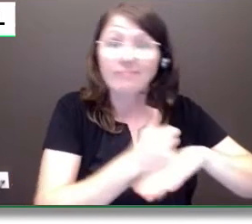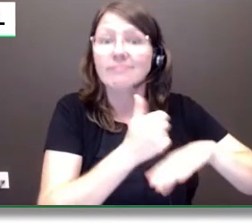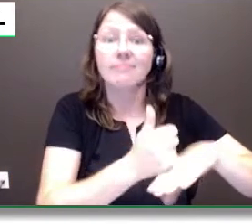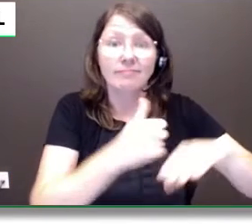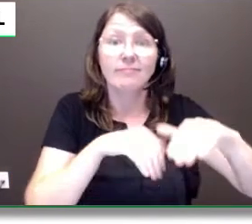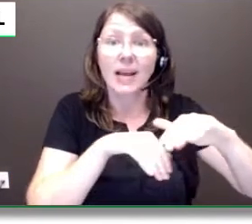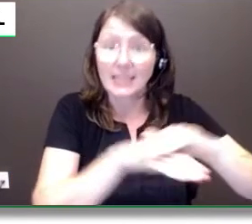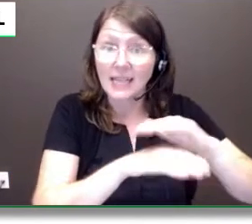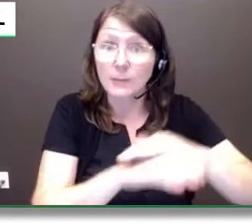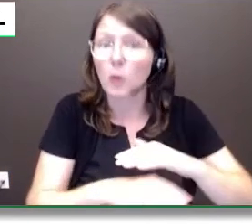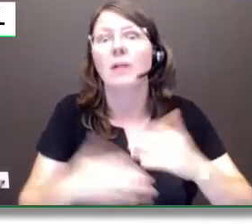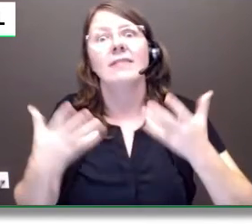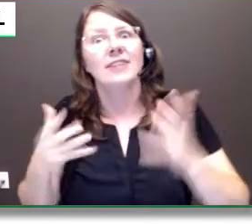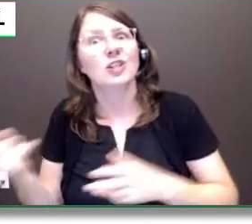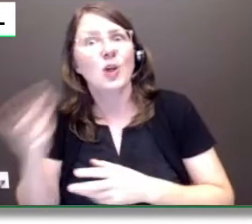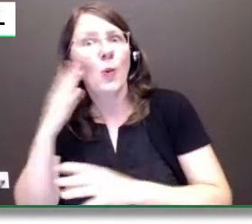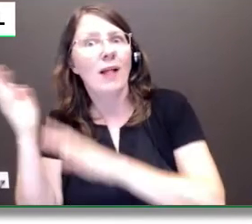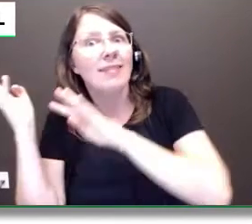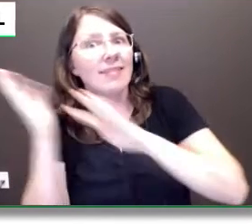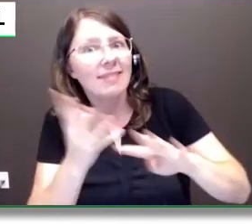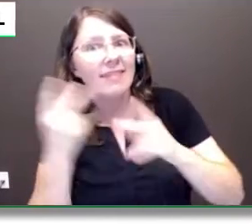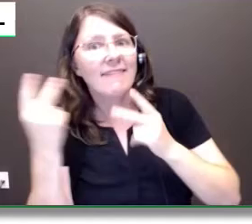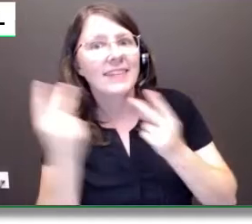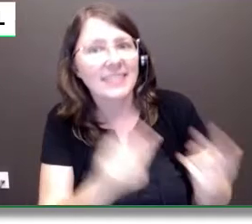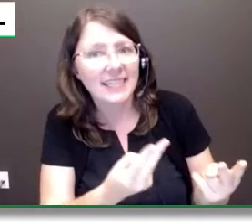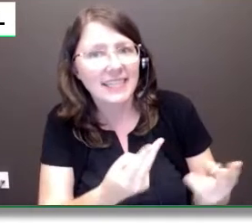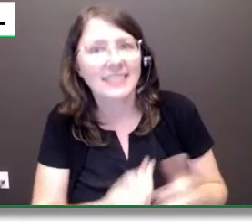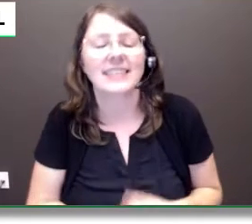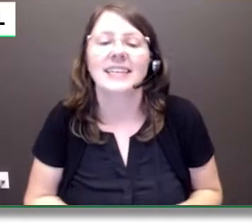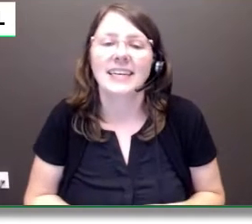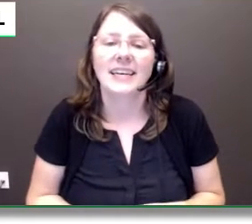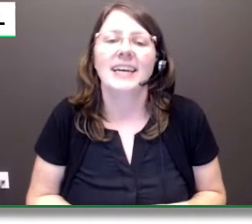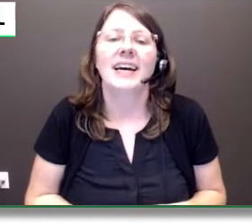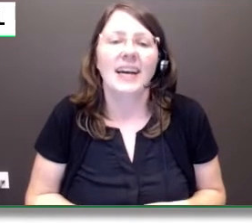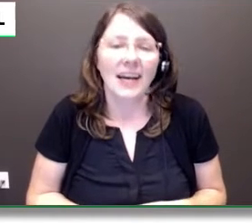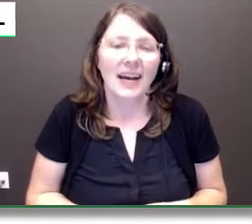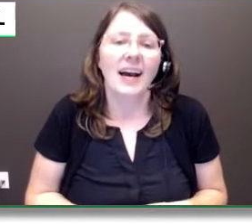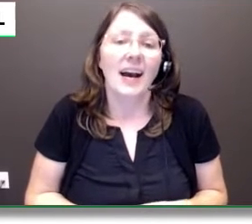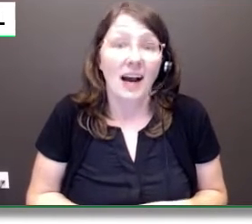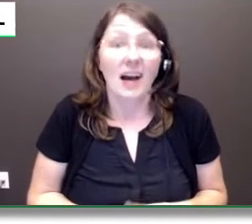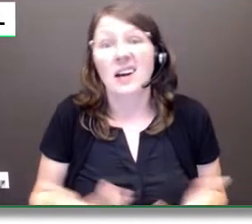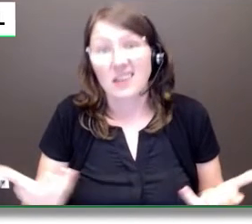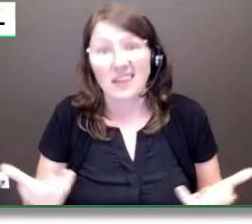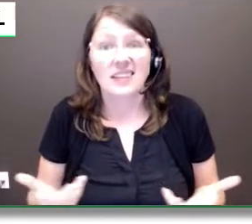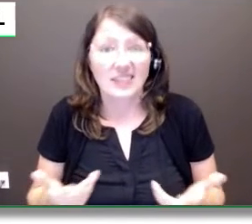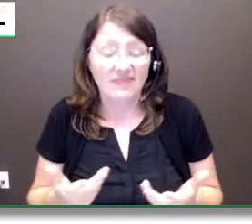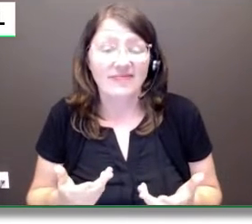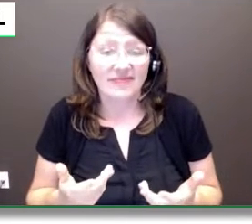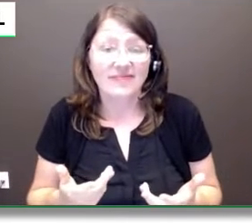for me to check a box as I'm adaptive, I'm a wheelchair user, and I'm there